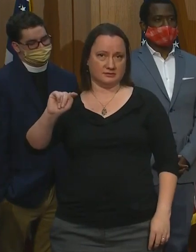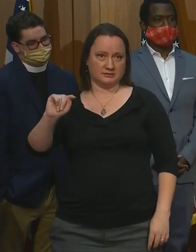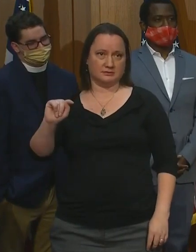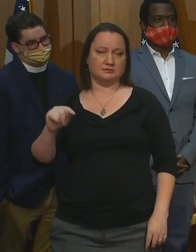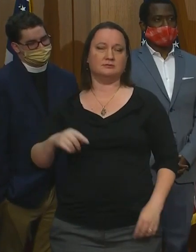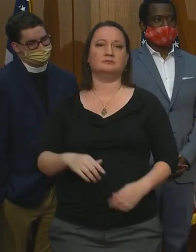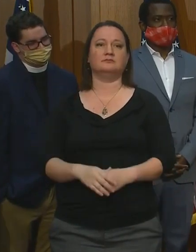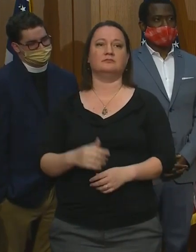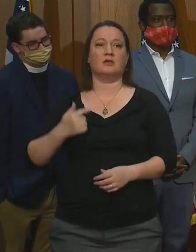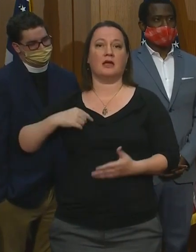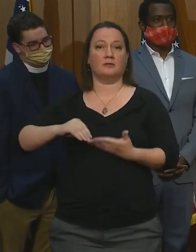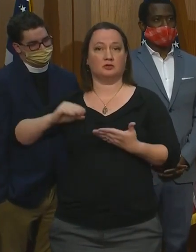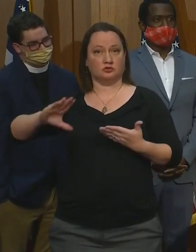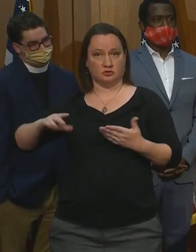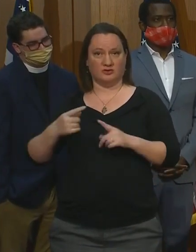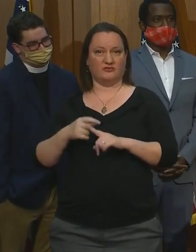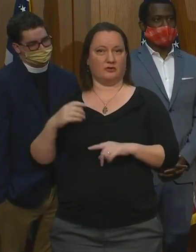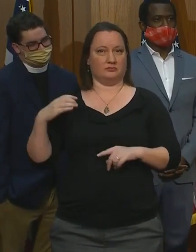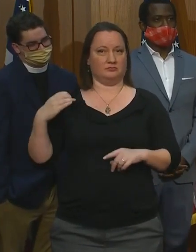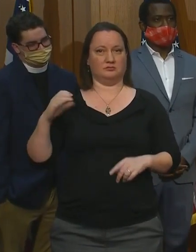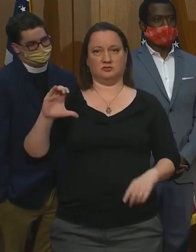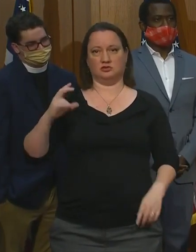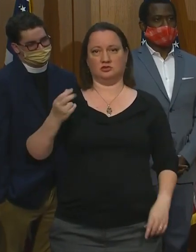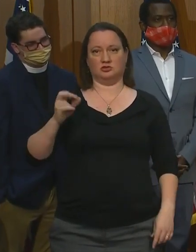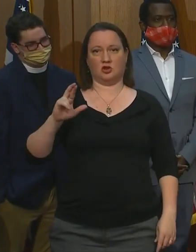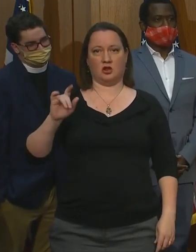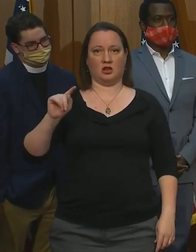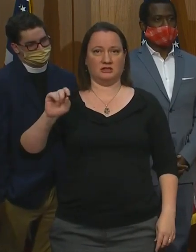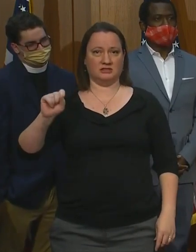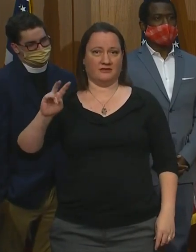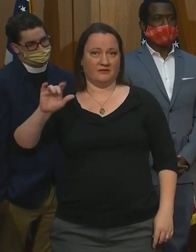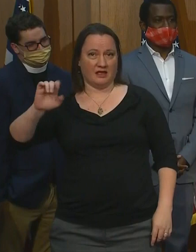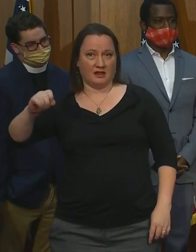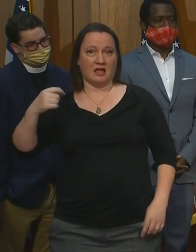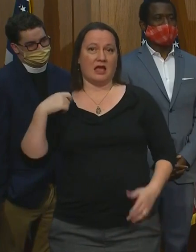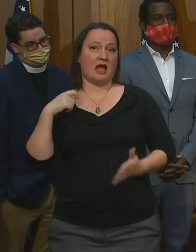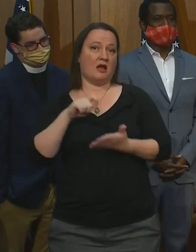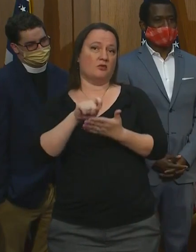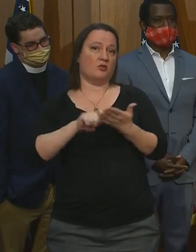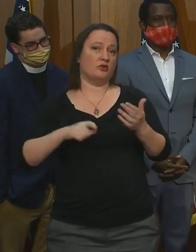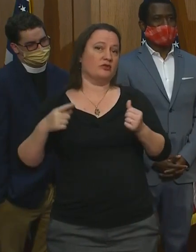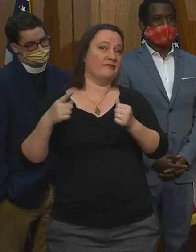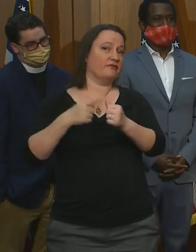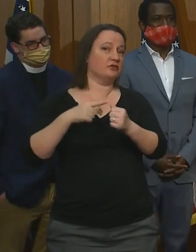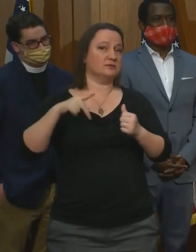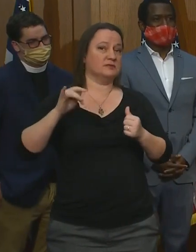MY NAME IS ANNA BRYANT. I AM A STUDENT FROM CHARLOTTESVILLE